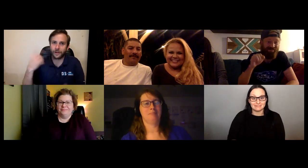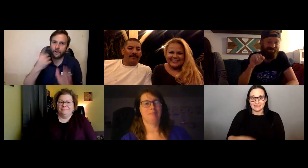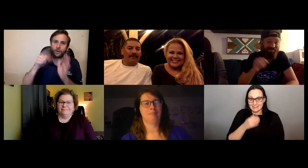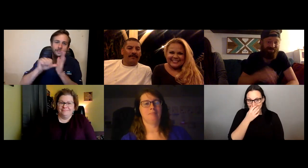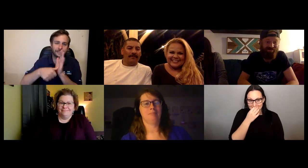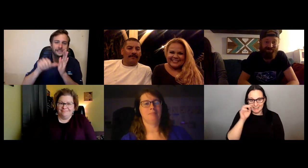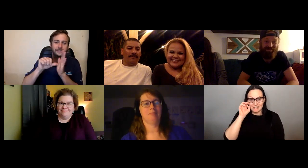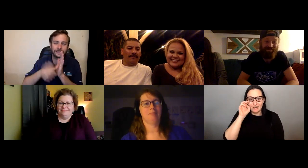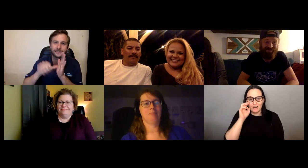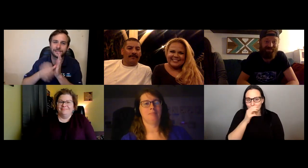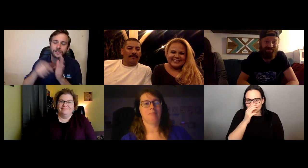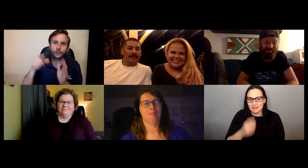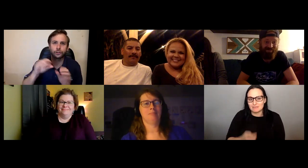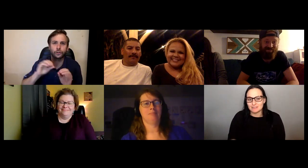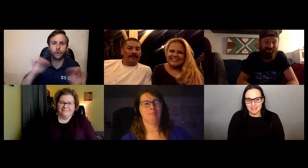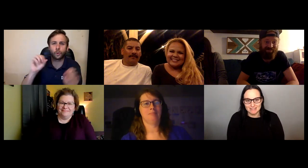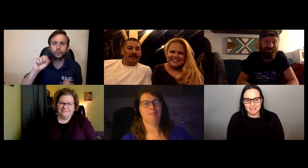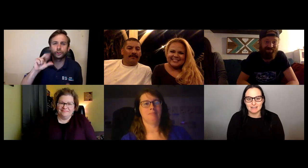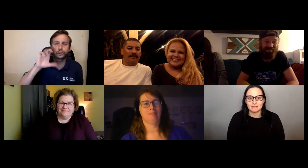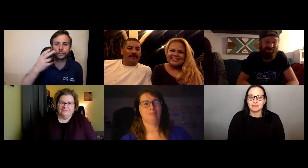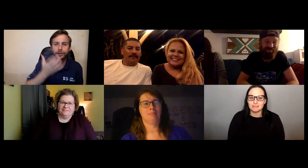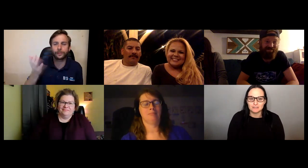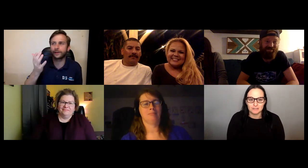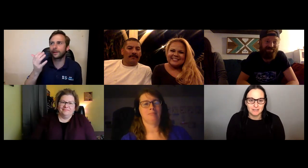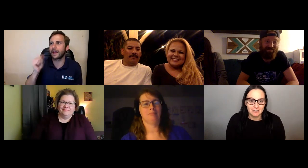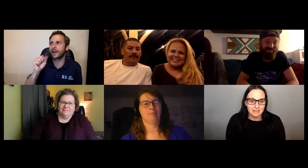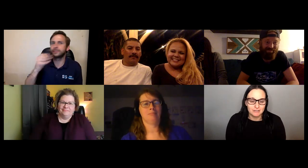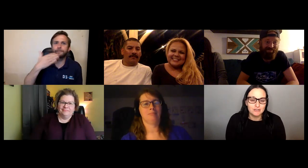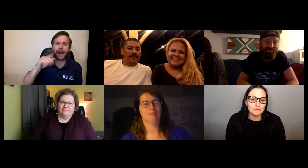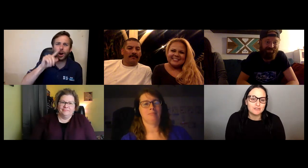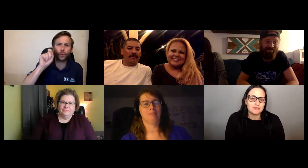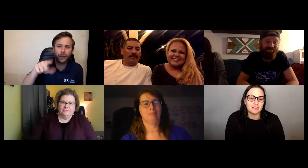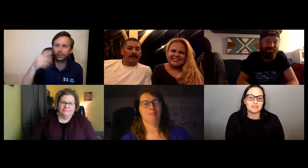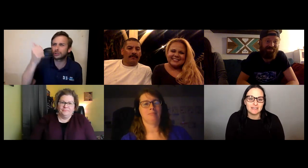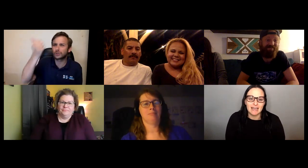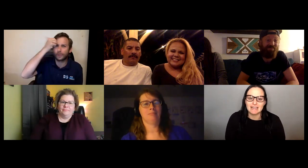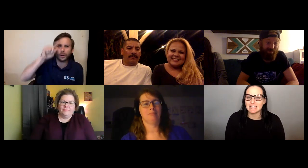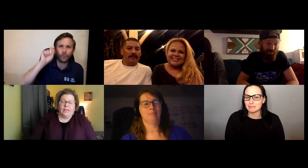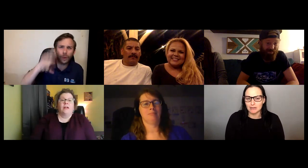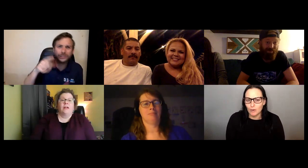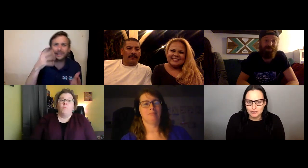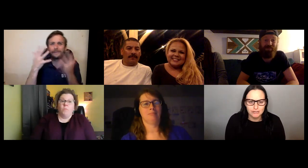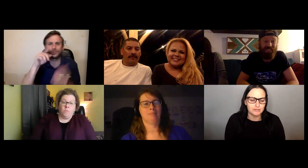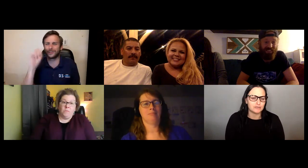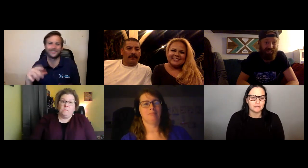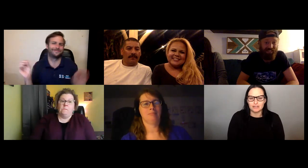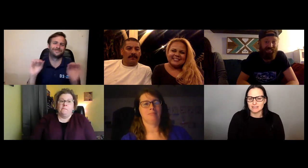yeah i always emphasize that make sure there's no such thing as any bad